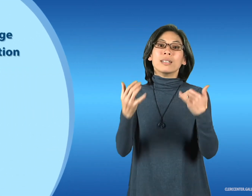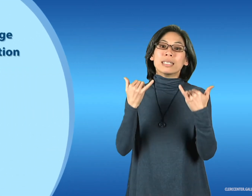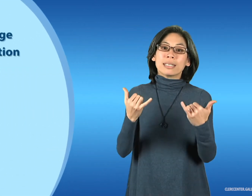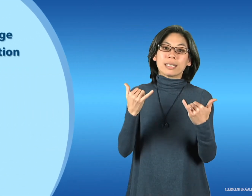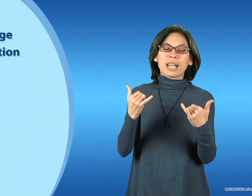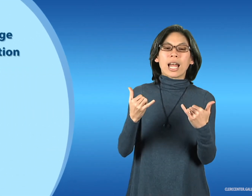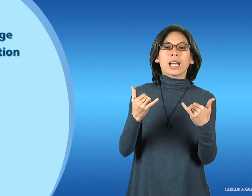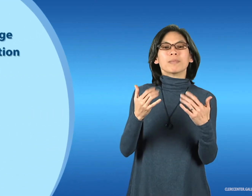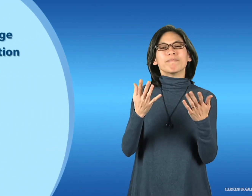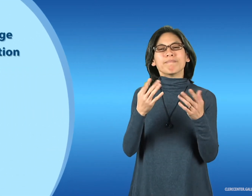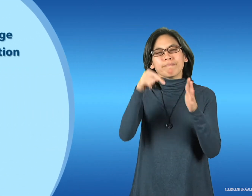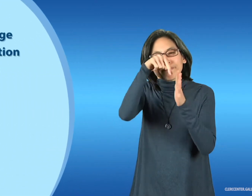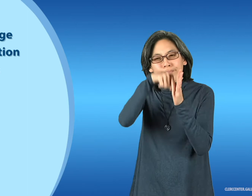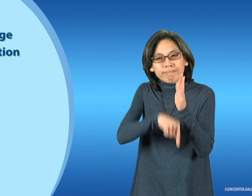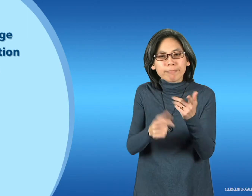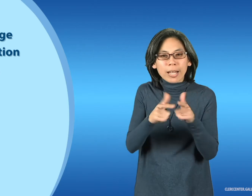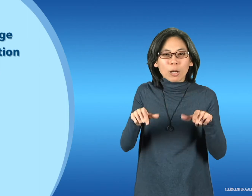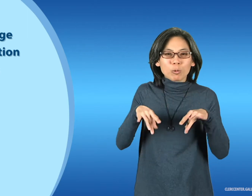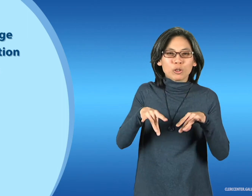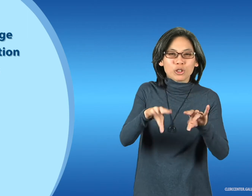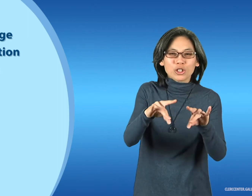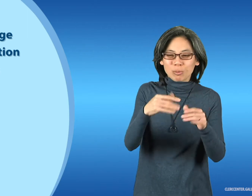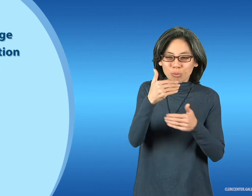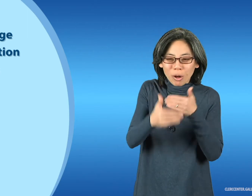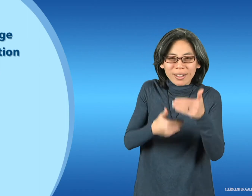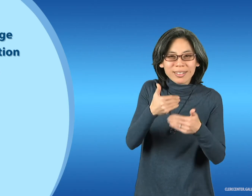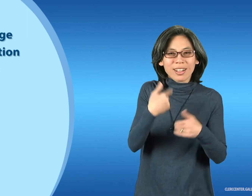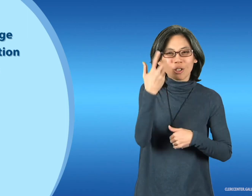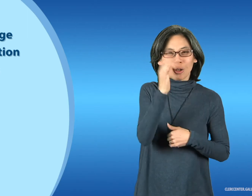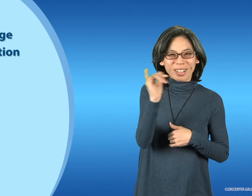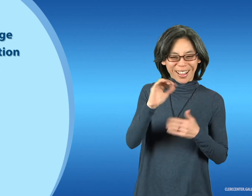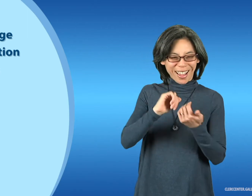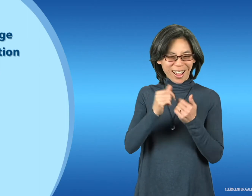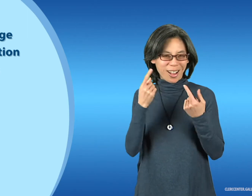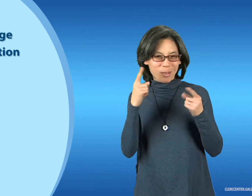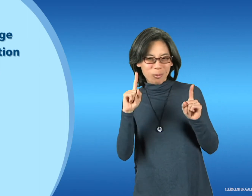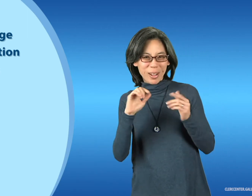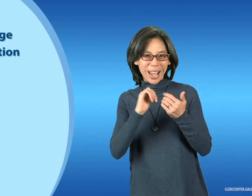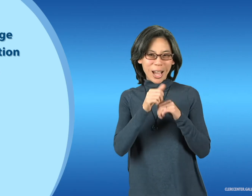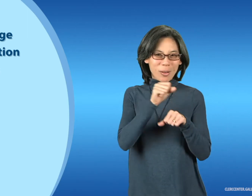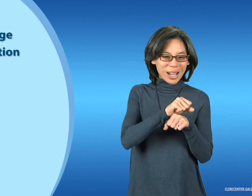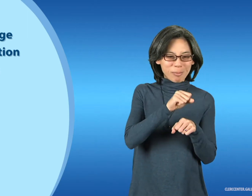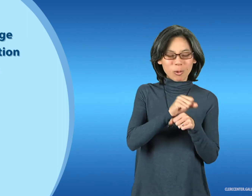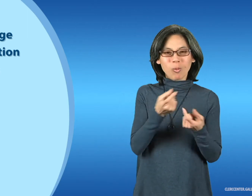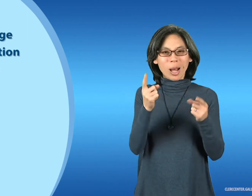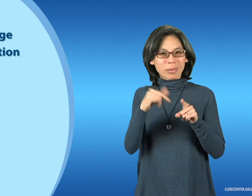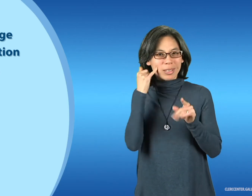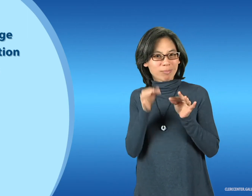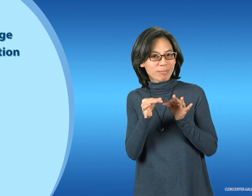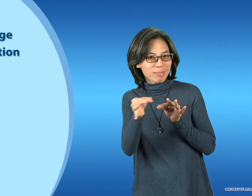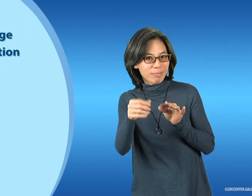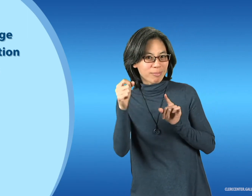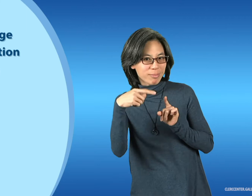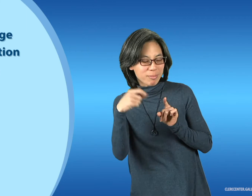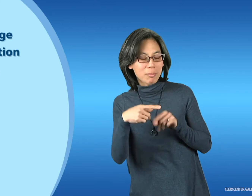Today, we're going to be talking about language acquisition, what that process looks like, how it happens, what happens if it's delayed.